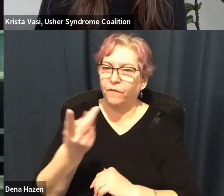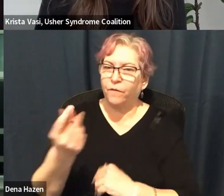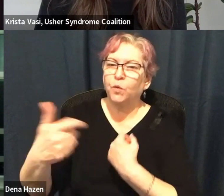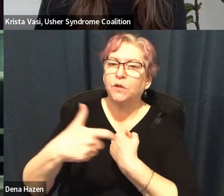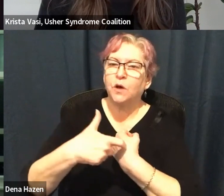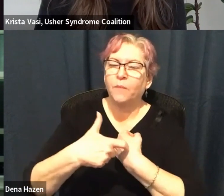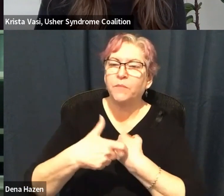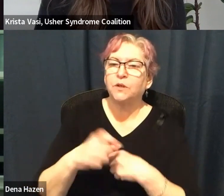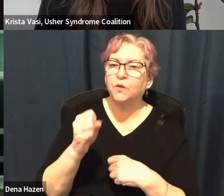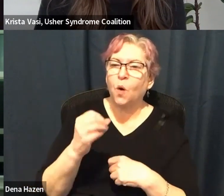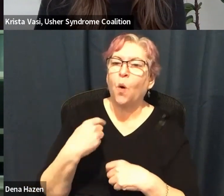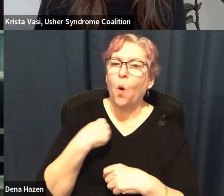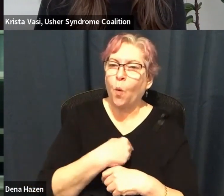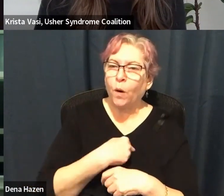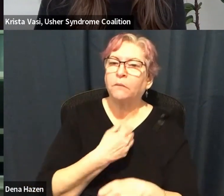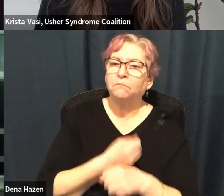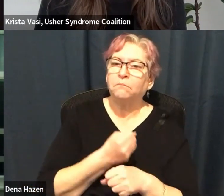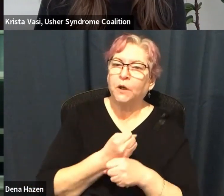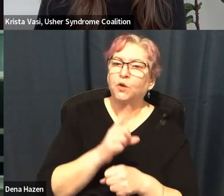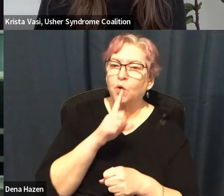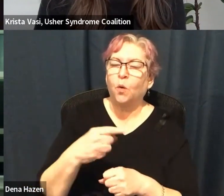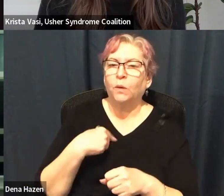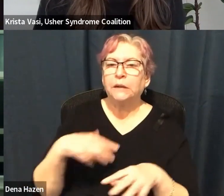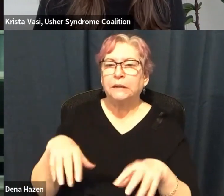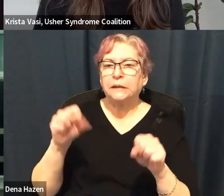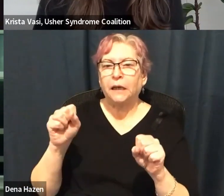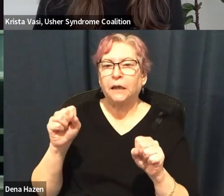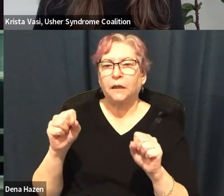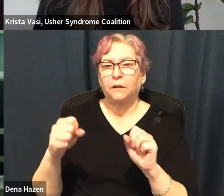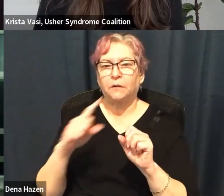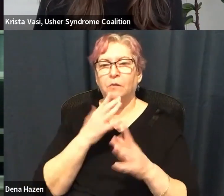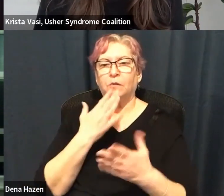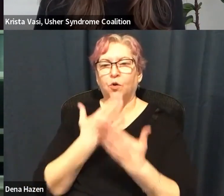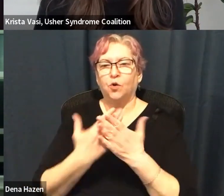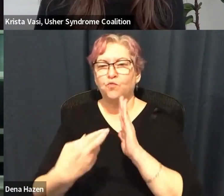so that we are sure that we take a representative value.